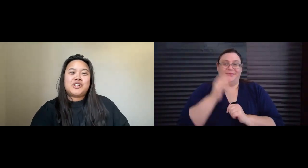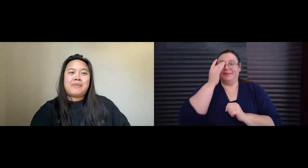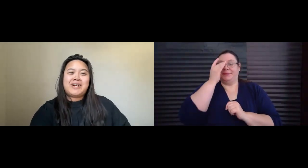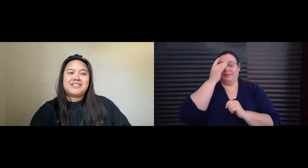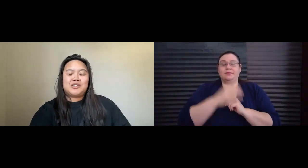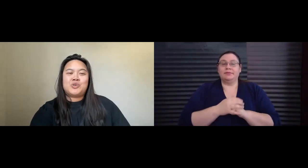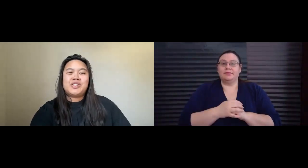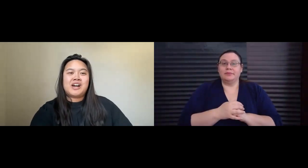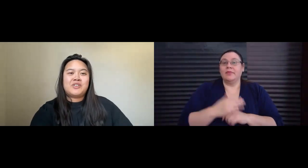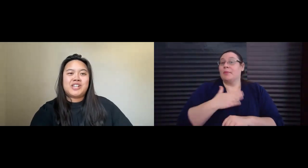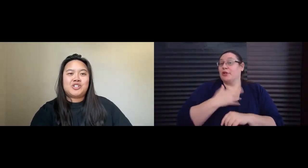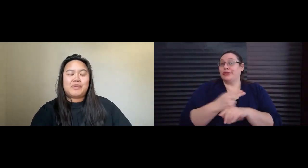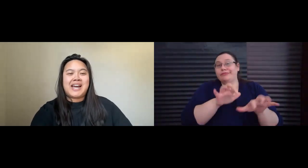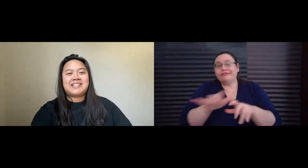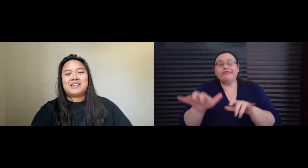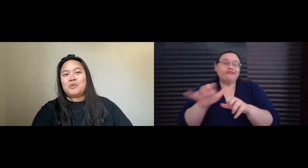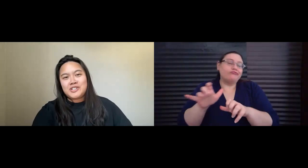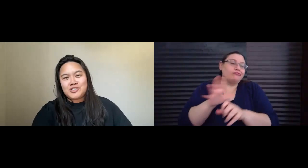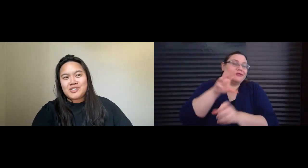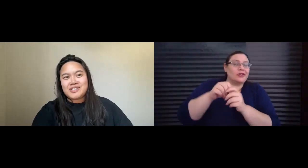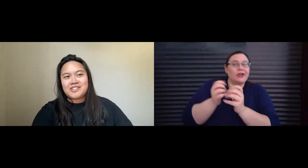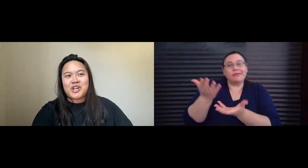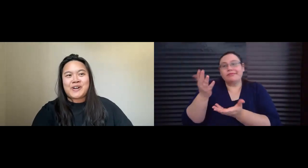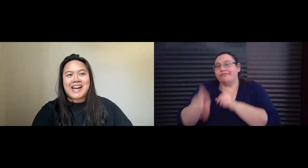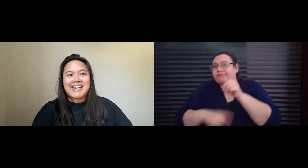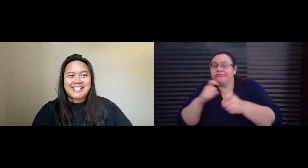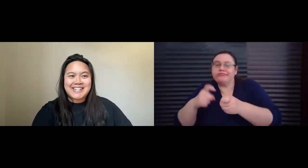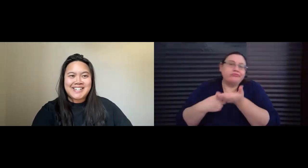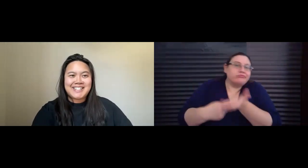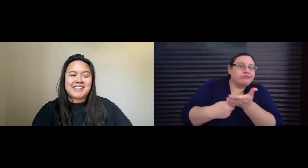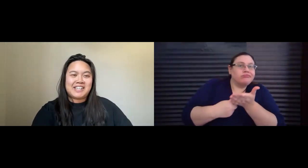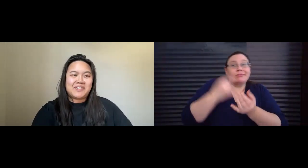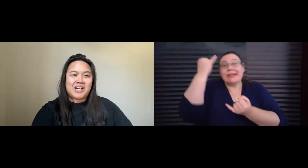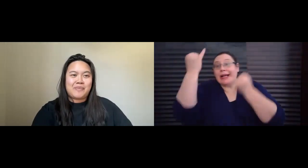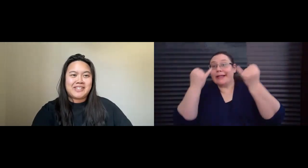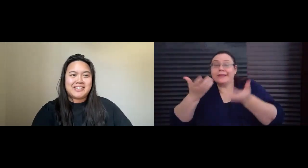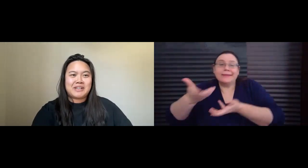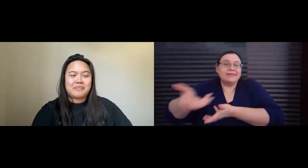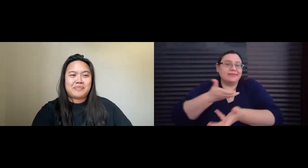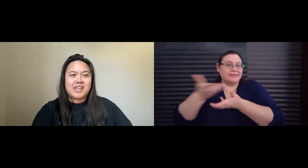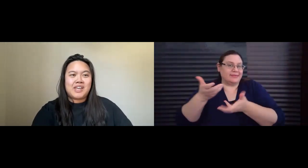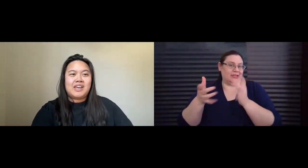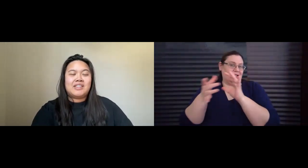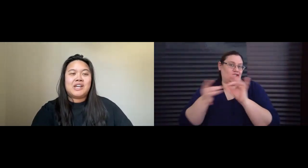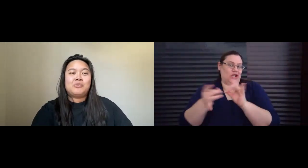Use the chat box to ask questions, sharing ideas and leaving comments.